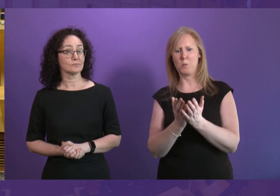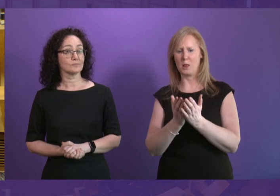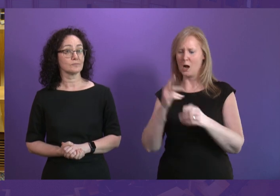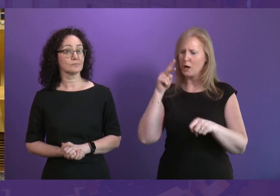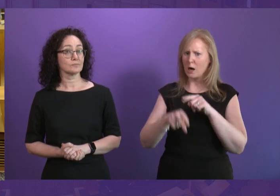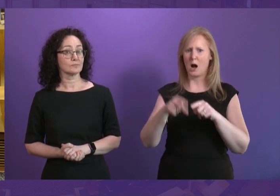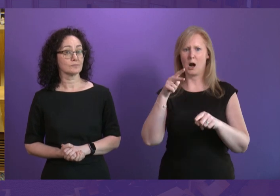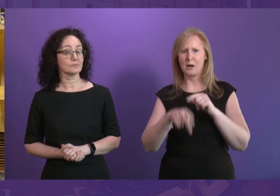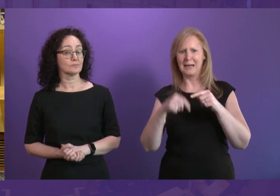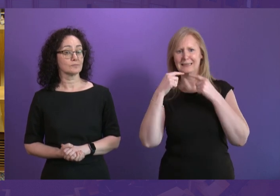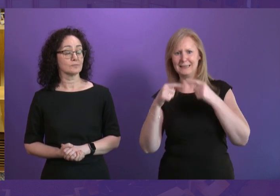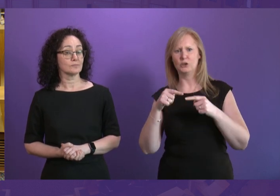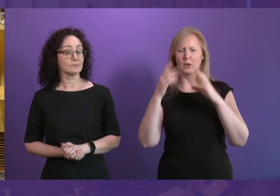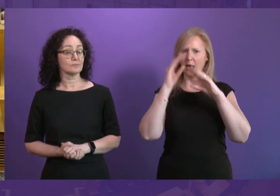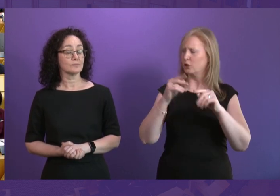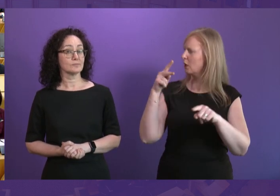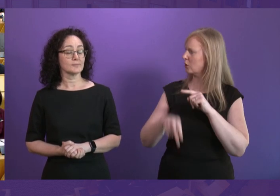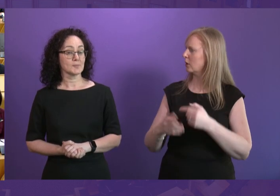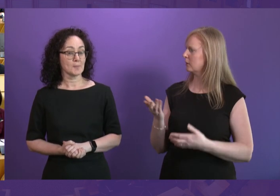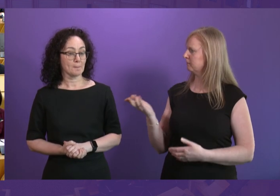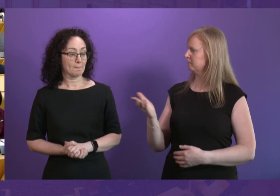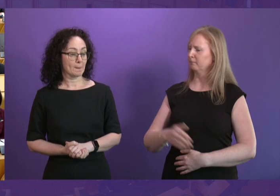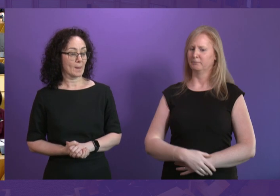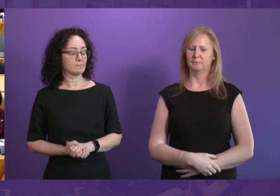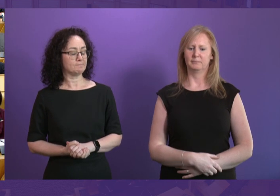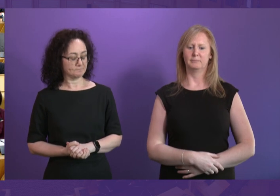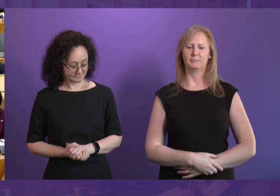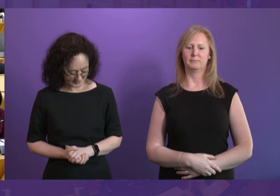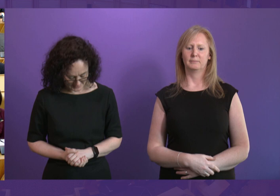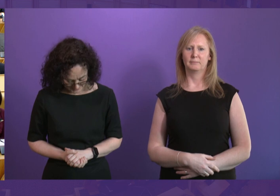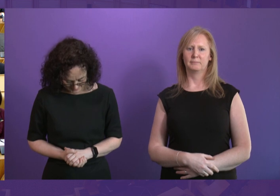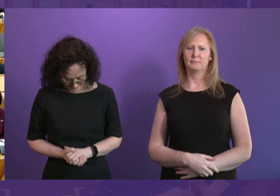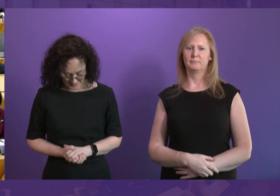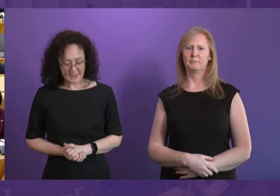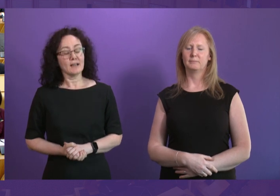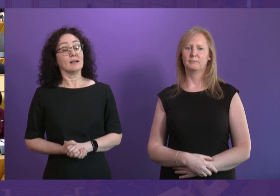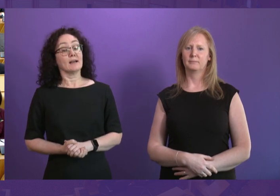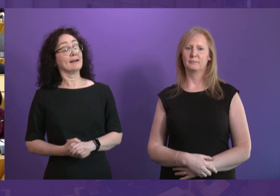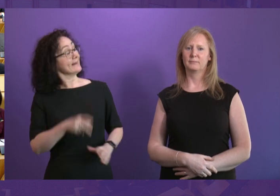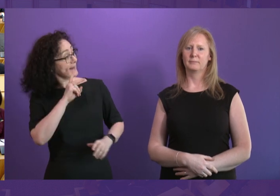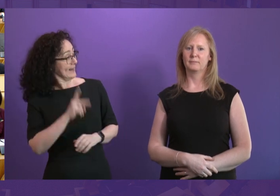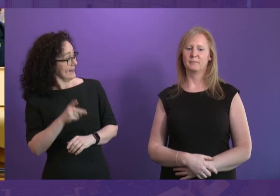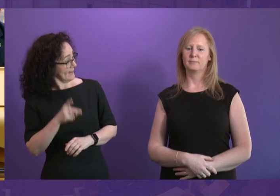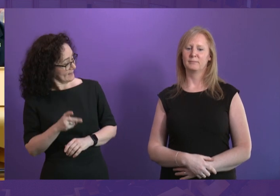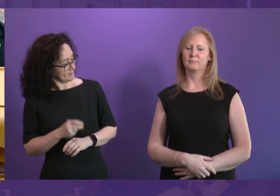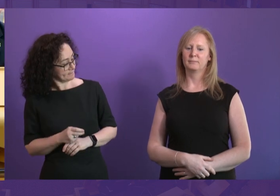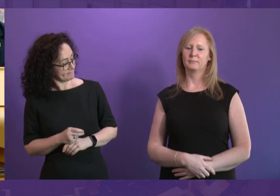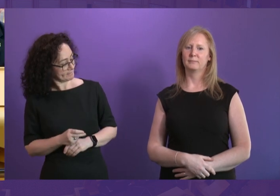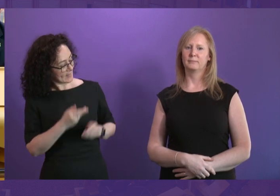of teachers and cuts to education out in the real world? The First Minister: Yet again, I will give Richard Leonard the